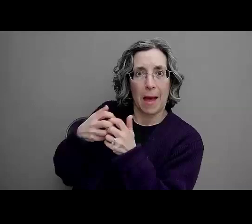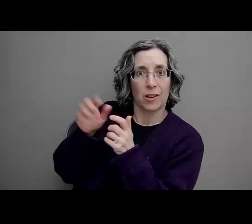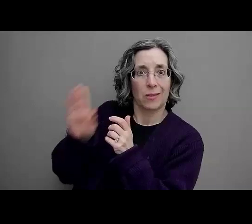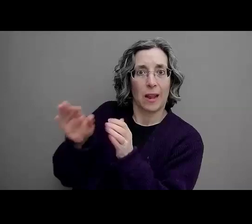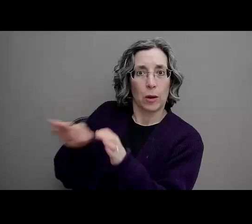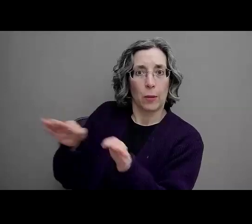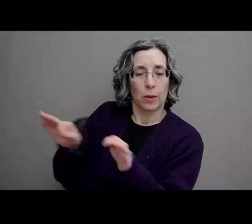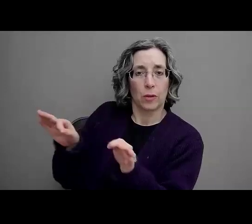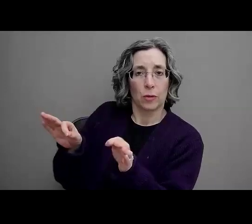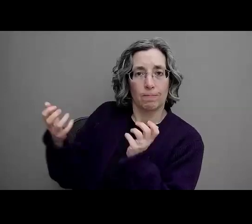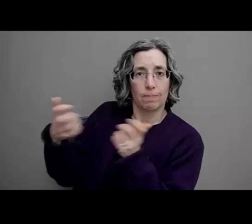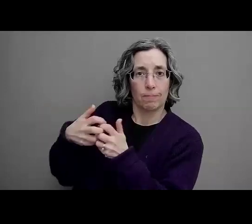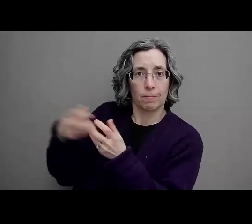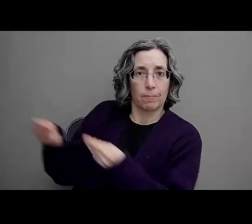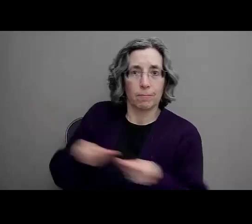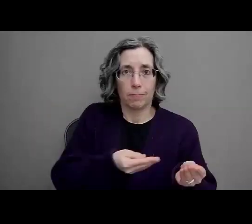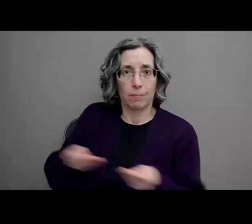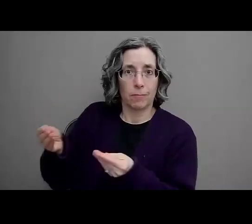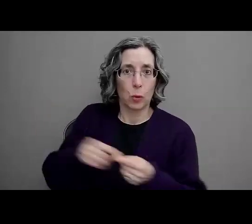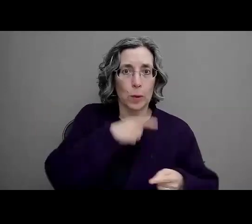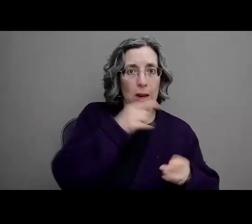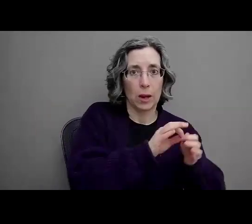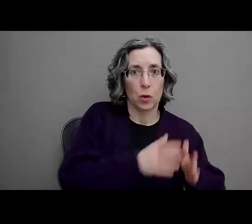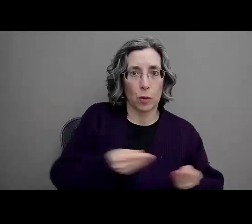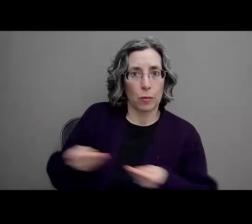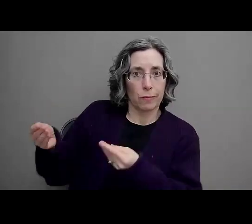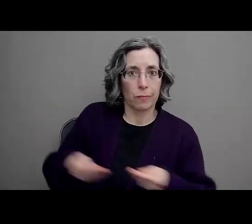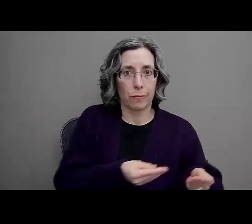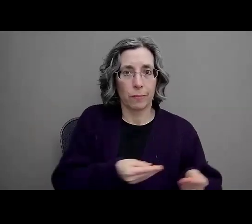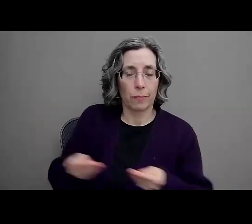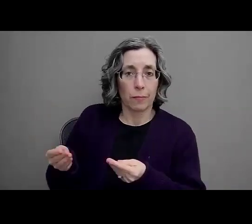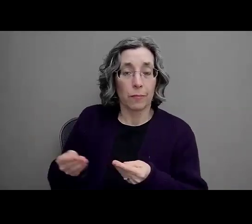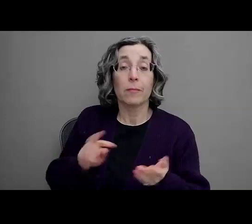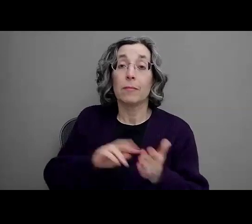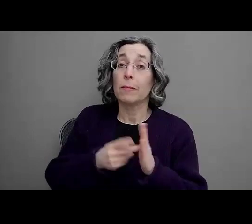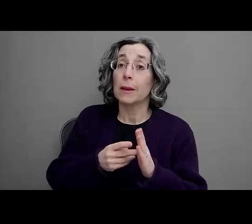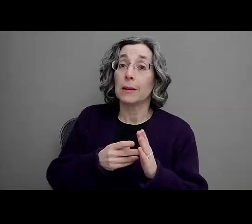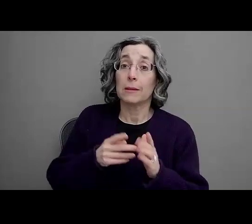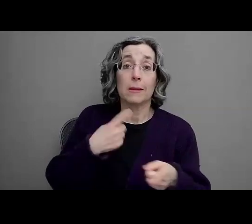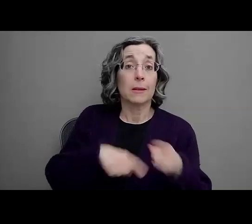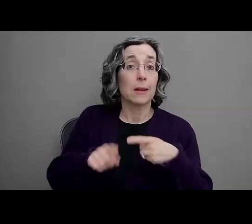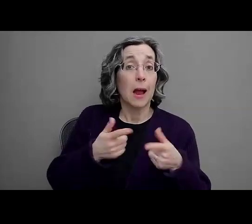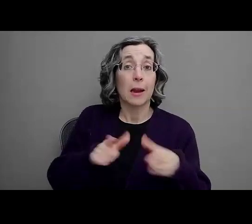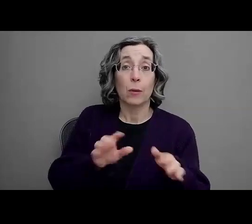even more accurately match the language use of a Deaf consumer. So sign language